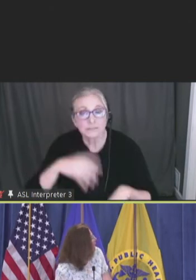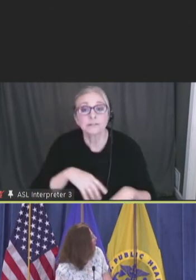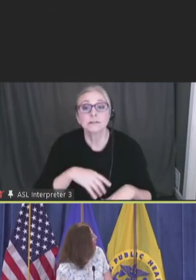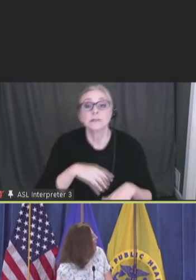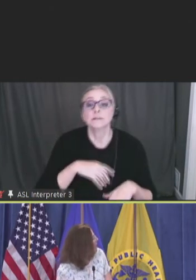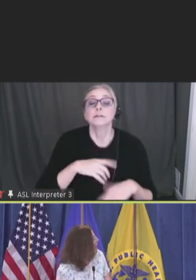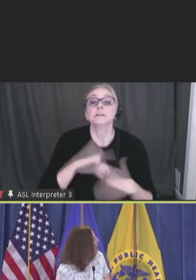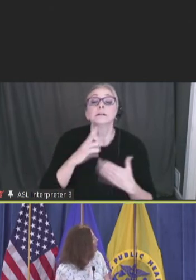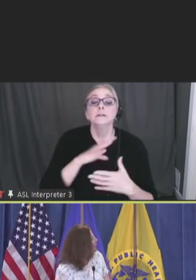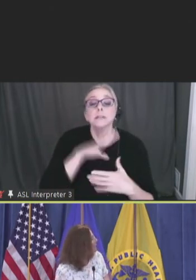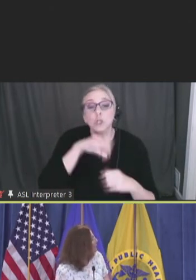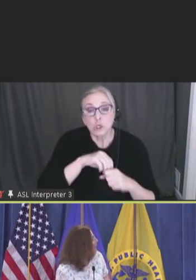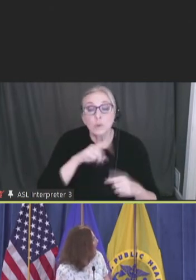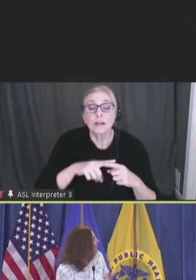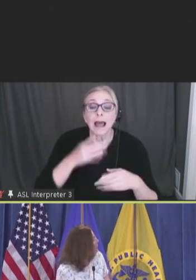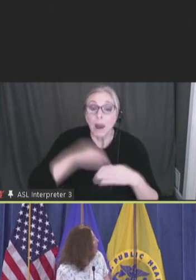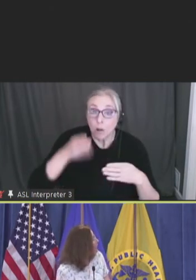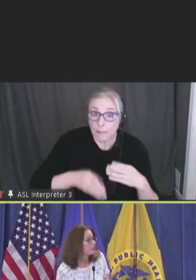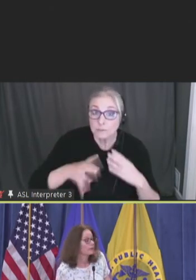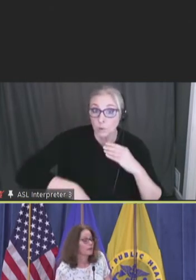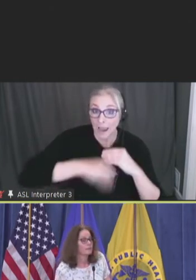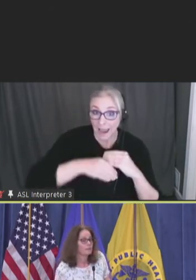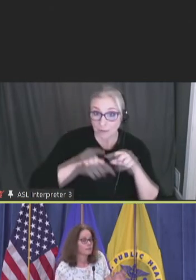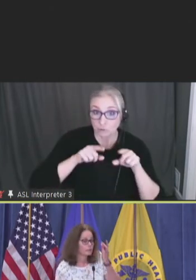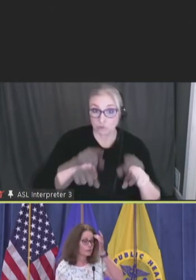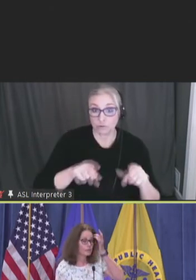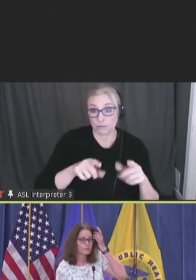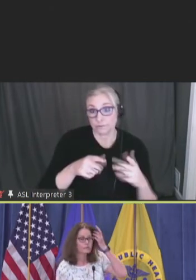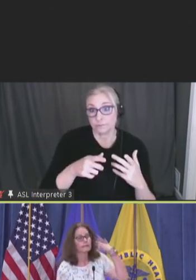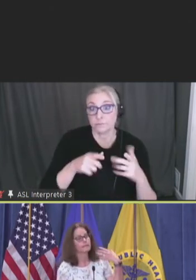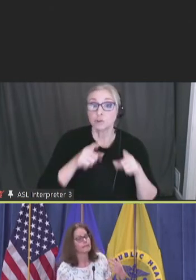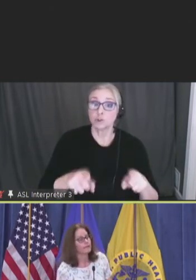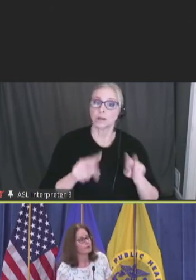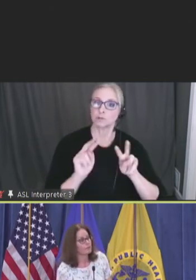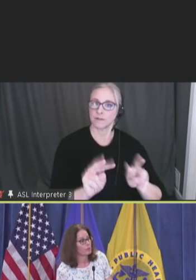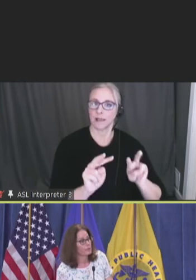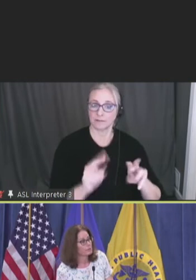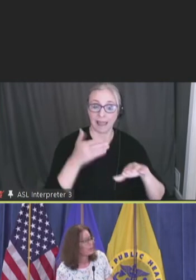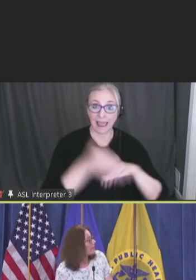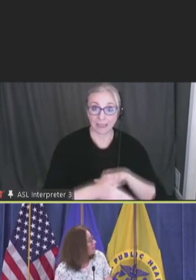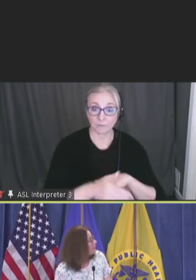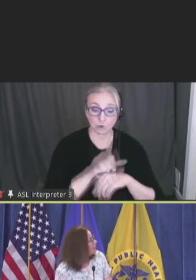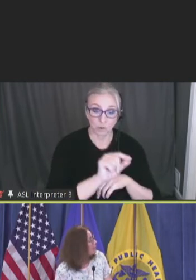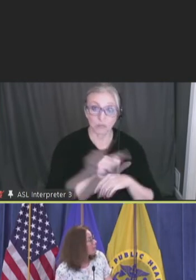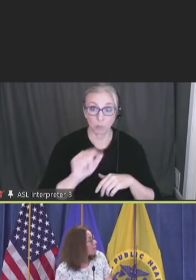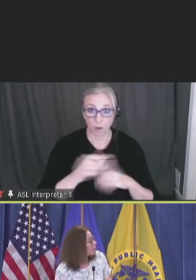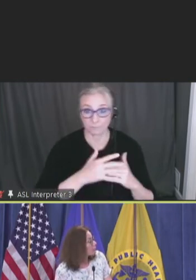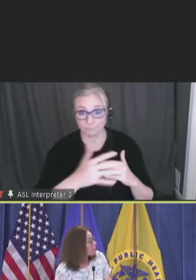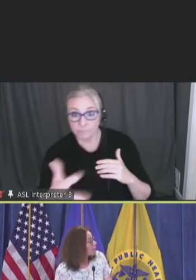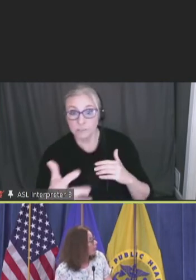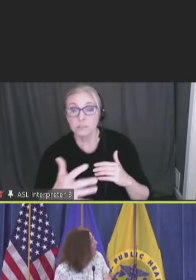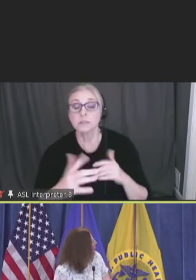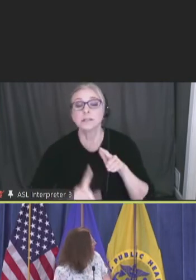We added outcomes that were added during surveillance after 2020 due to emerging concerns.